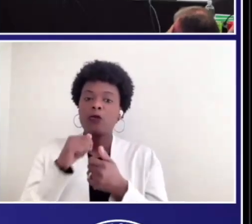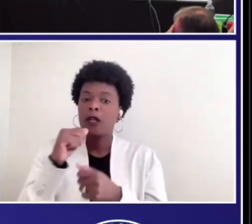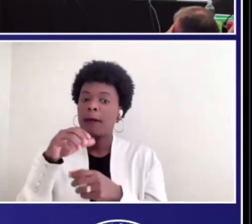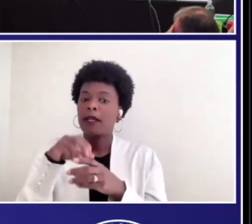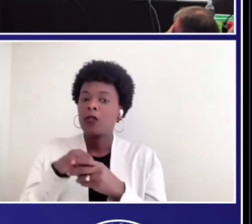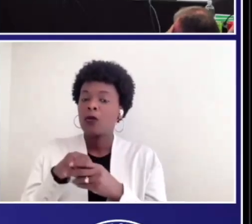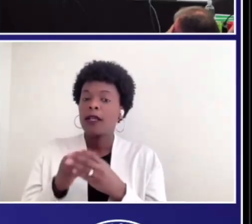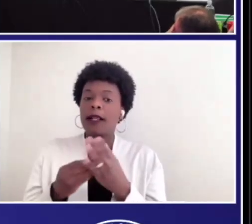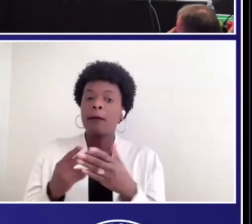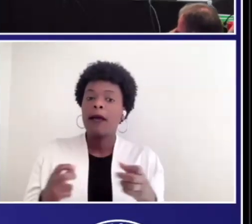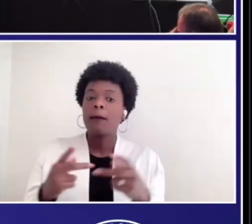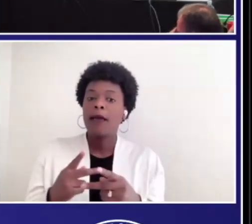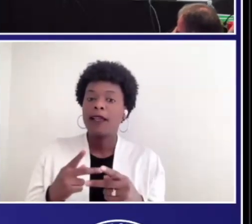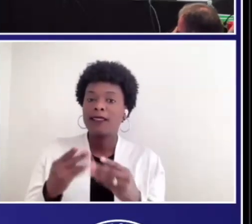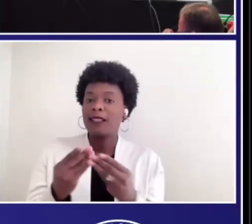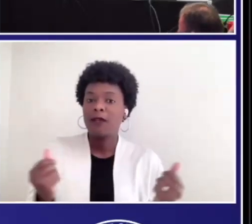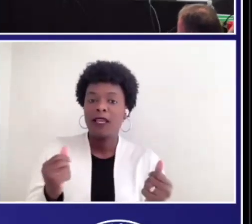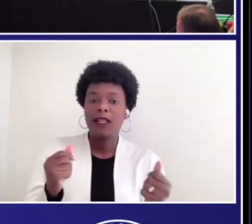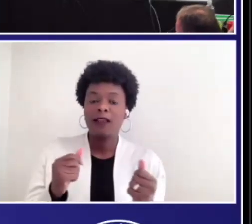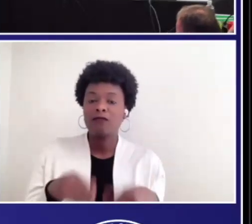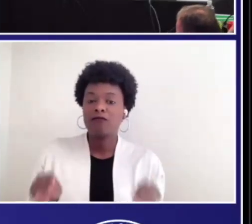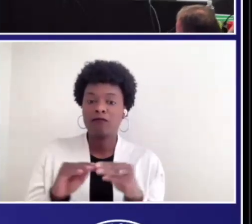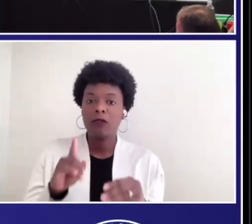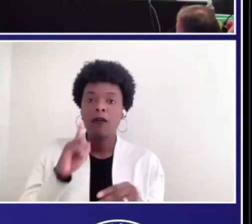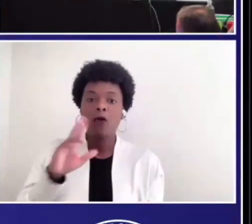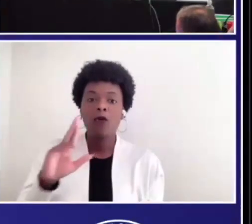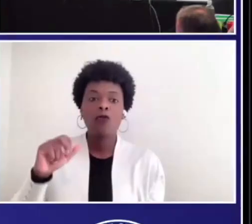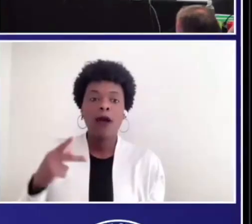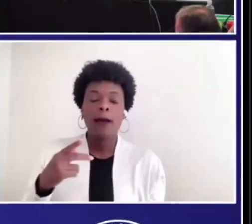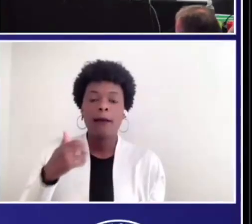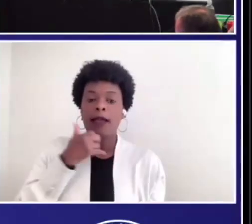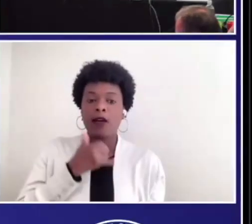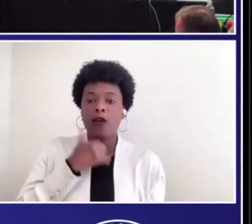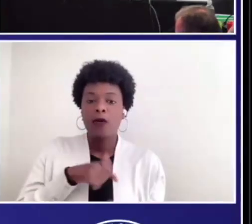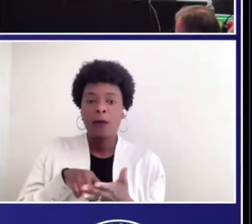payments. She specifically asked about conditions under which the borrower will be